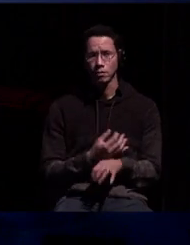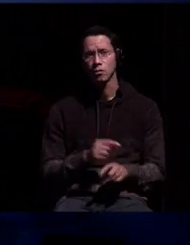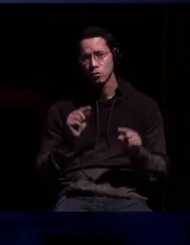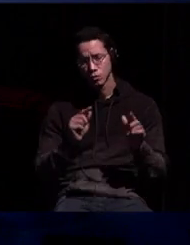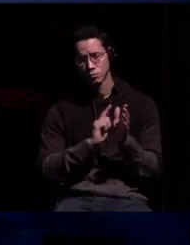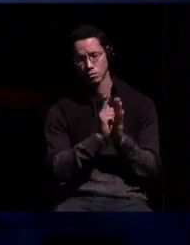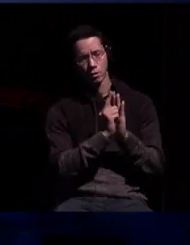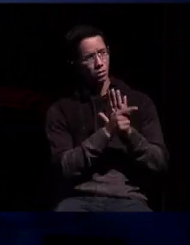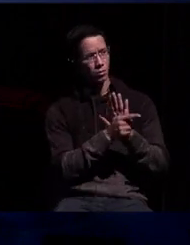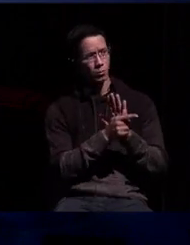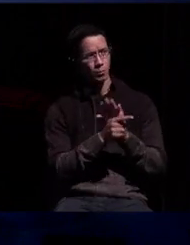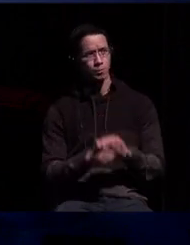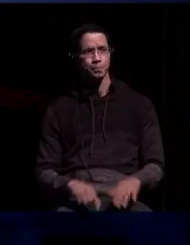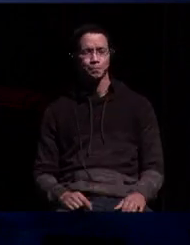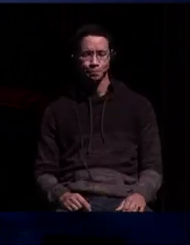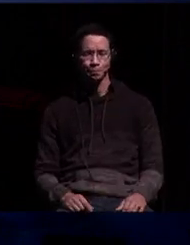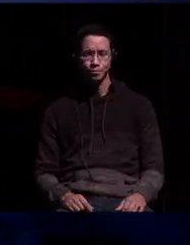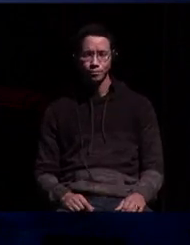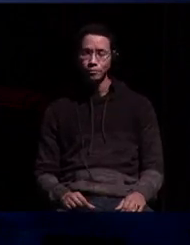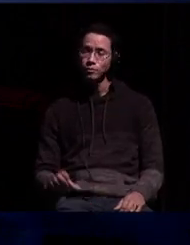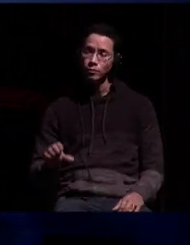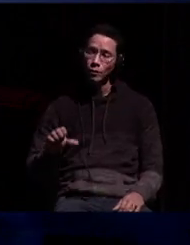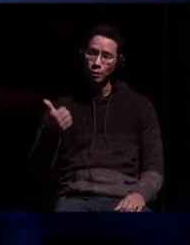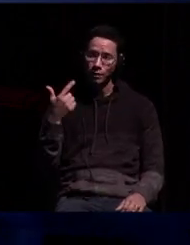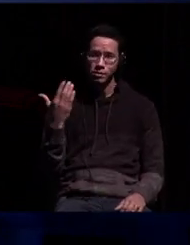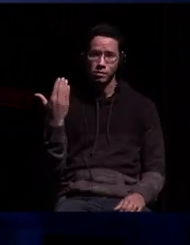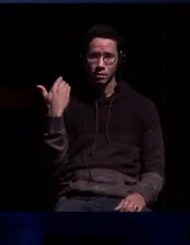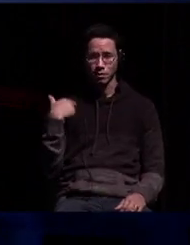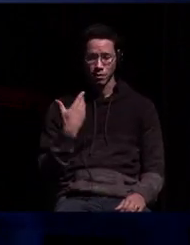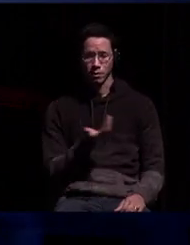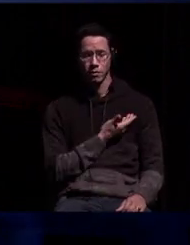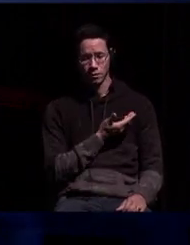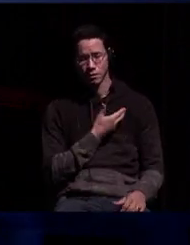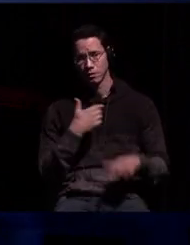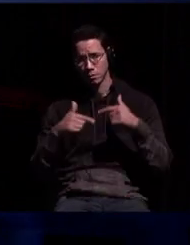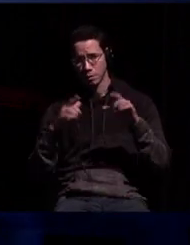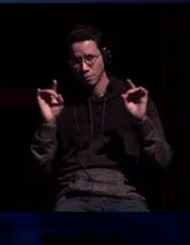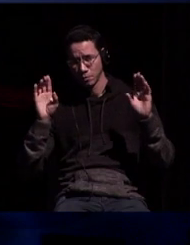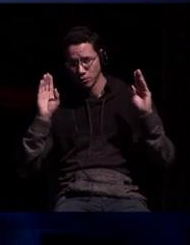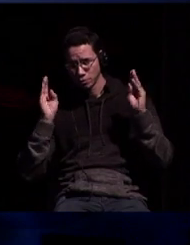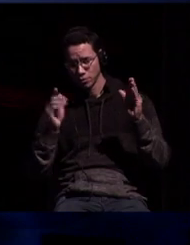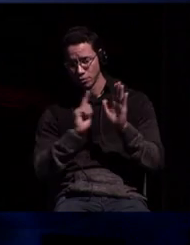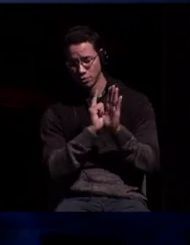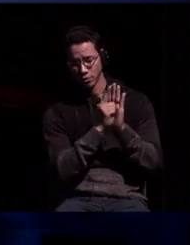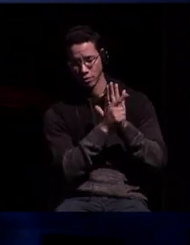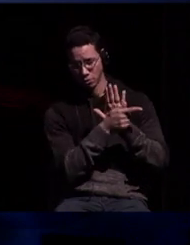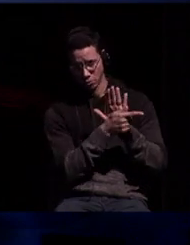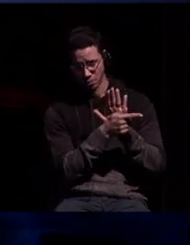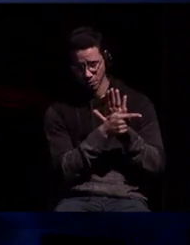A colleague of mine who is an expert in gender and is focused on women’s reproductive and sexual rights